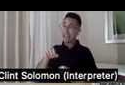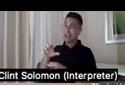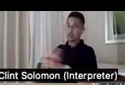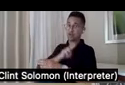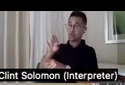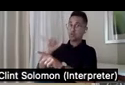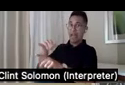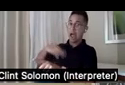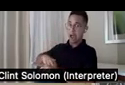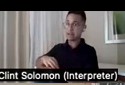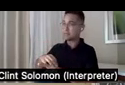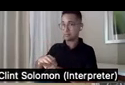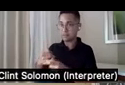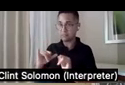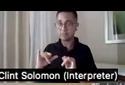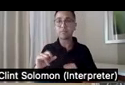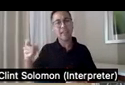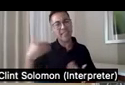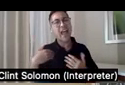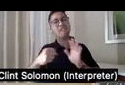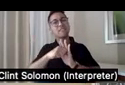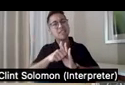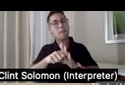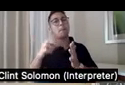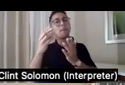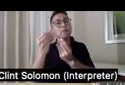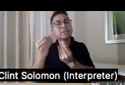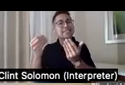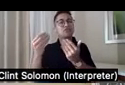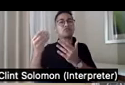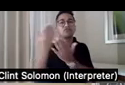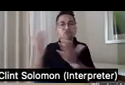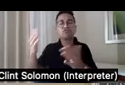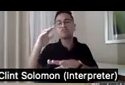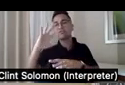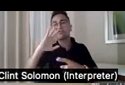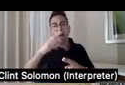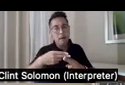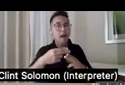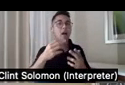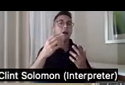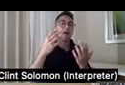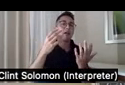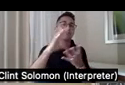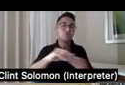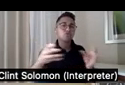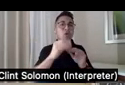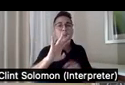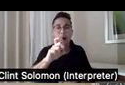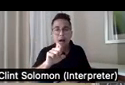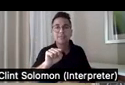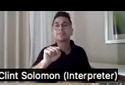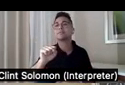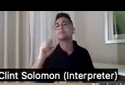sample materials then on experience books story boxes and walk you through how to create these